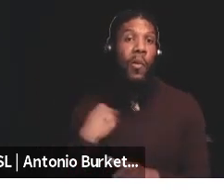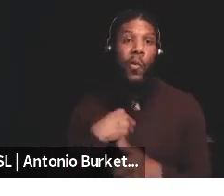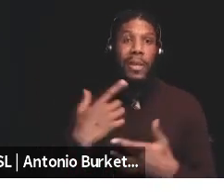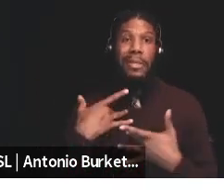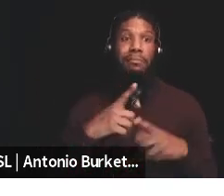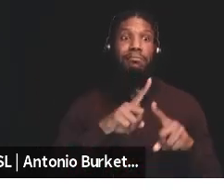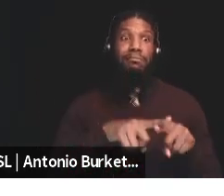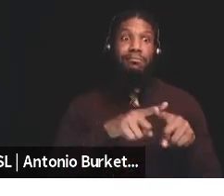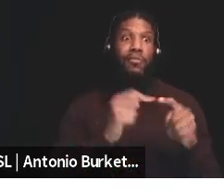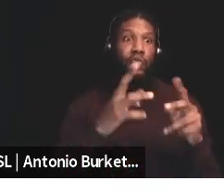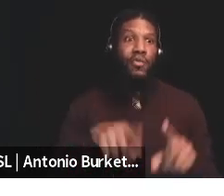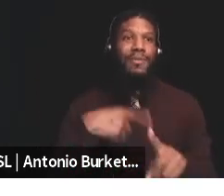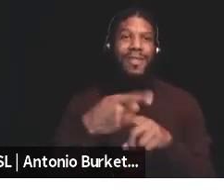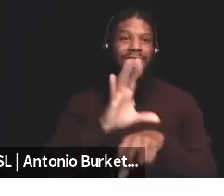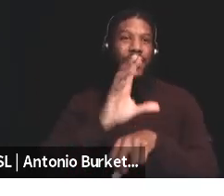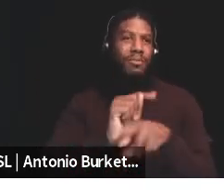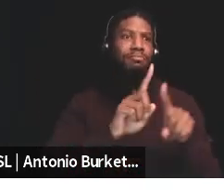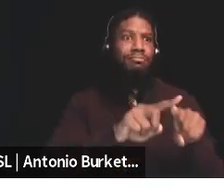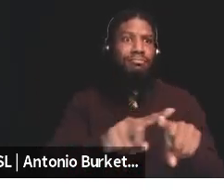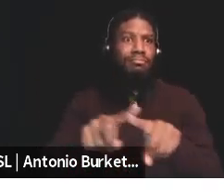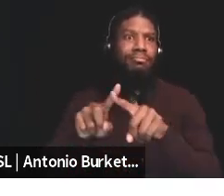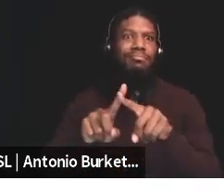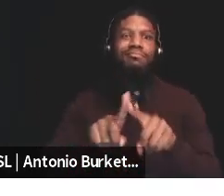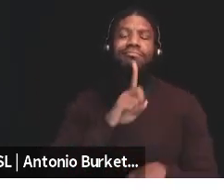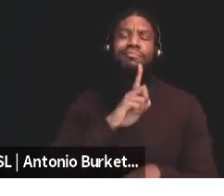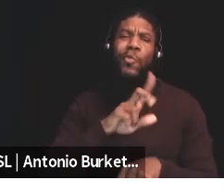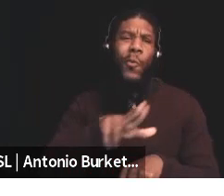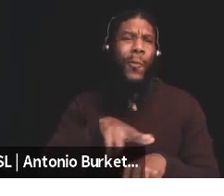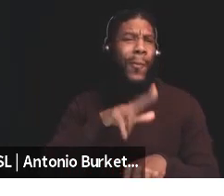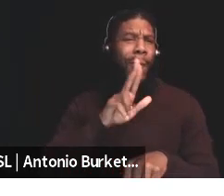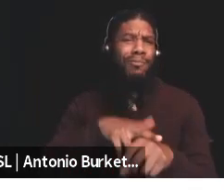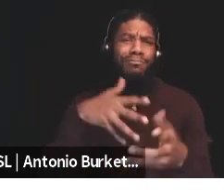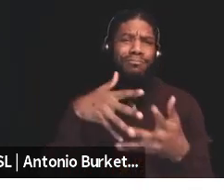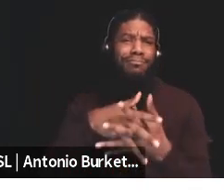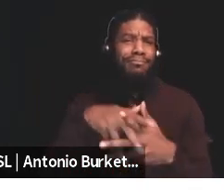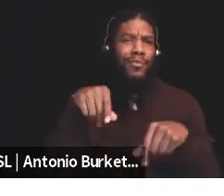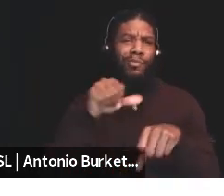consultants a lot too. And that this is a very normal part of our work. Our work happens